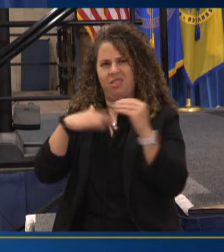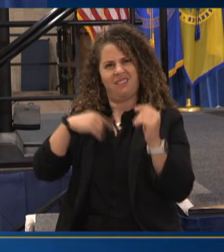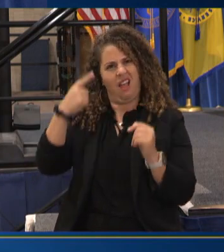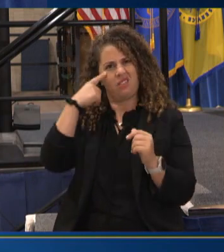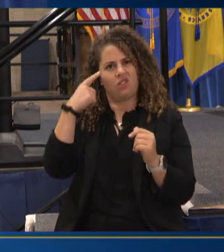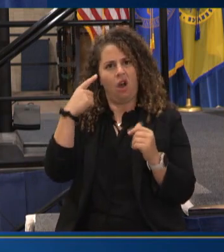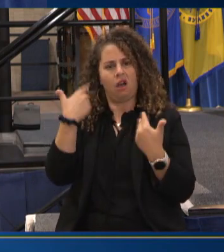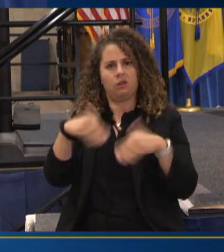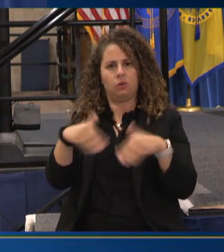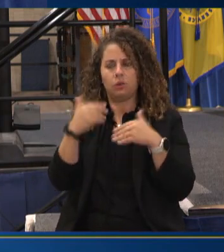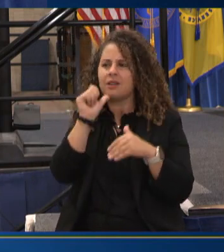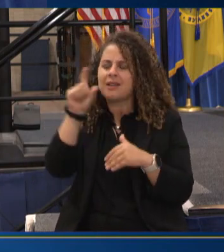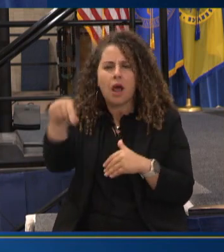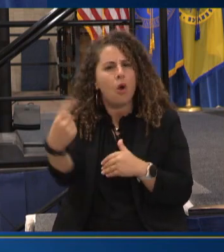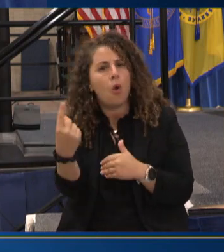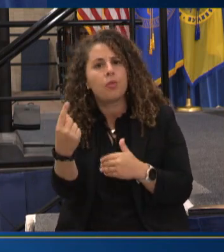Not just what is it like?